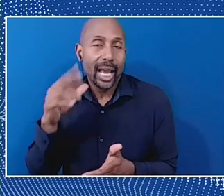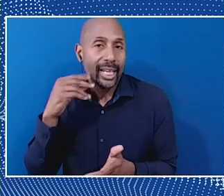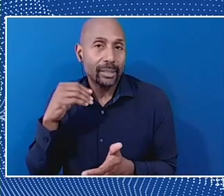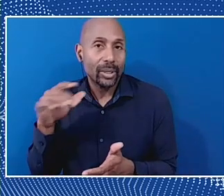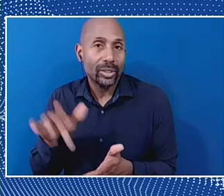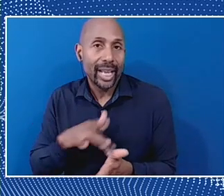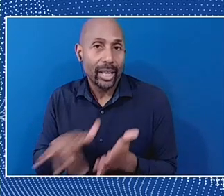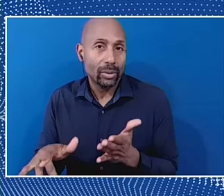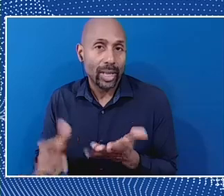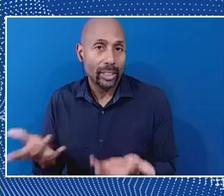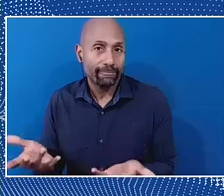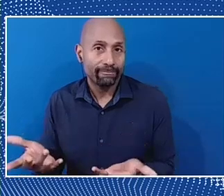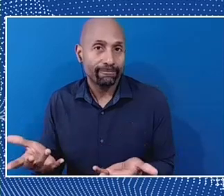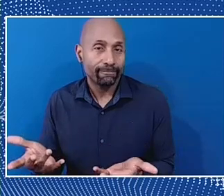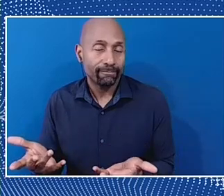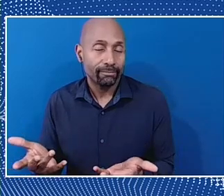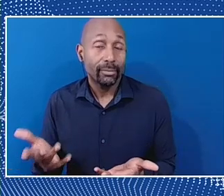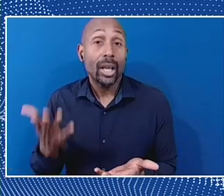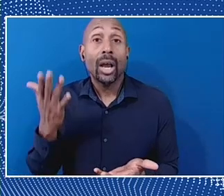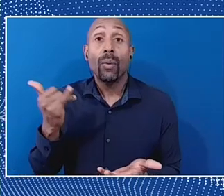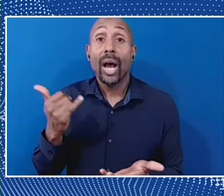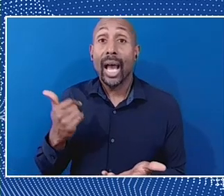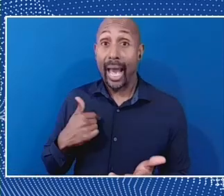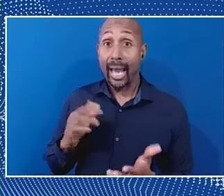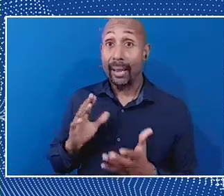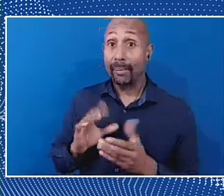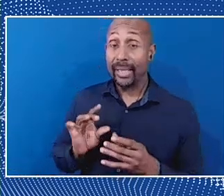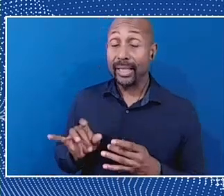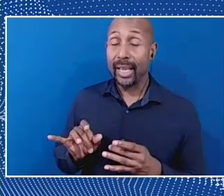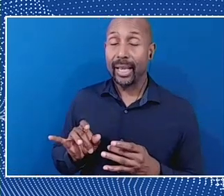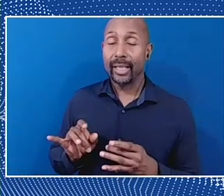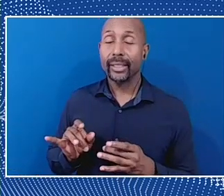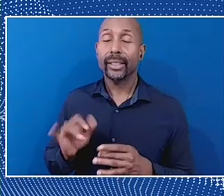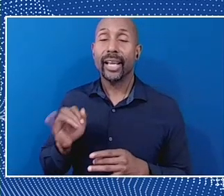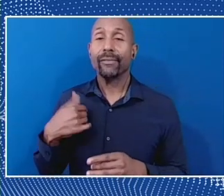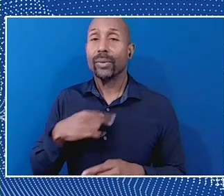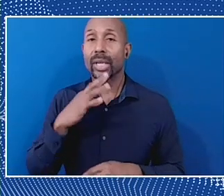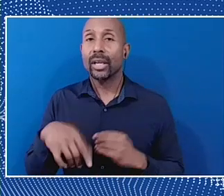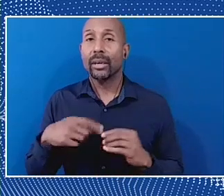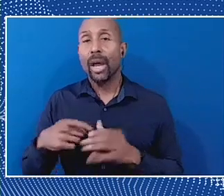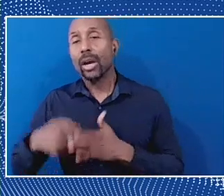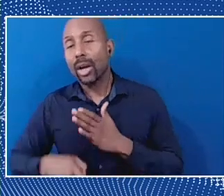like the cost of collecting on a loan or ability to repay a loan in full, we really